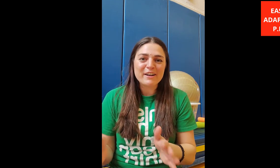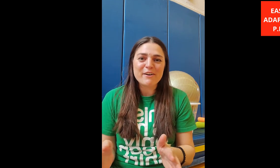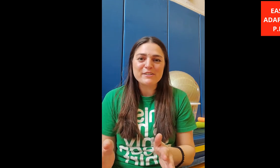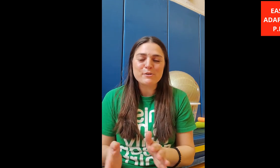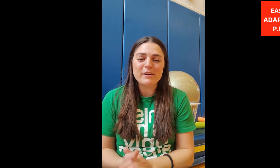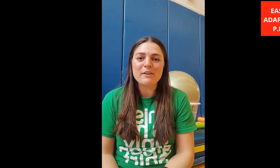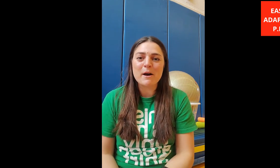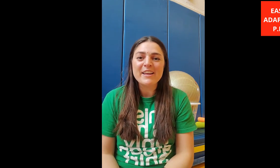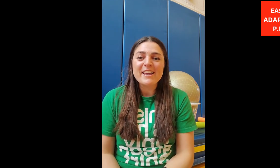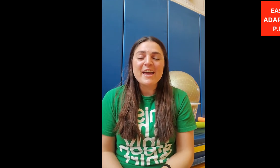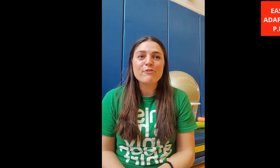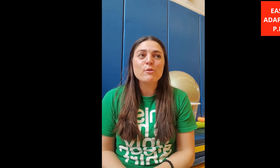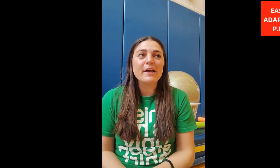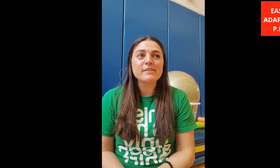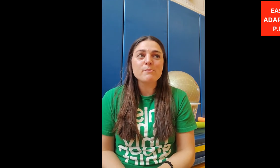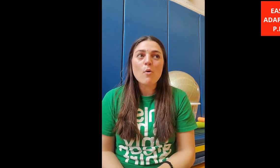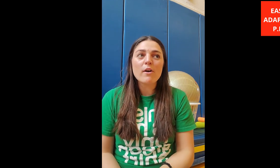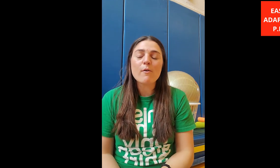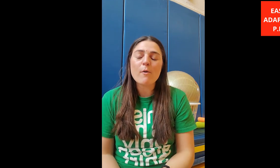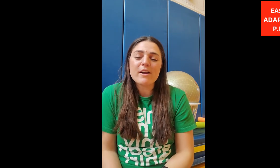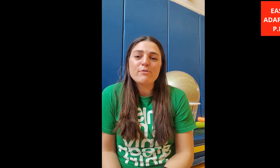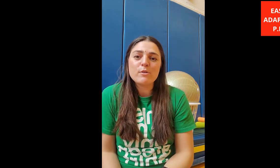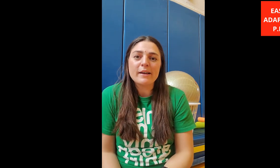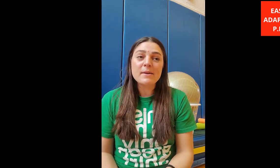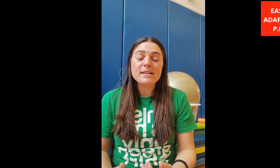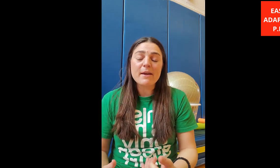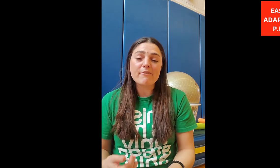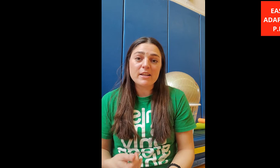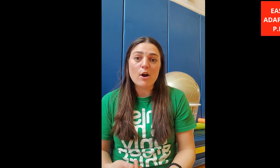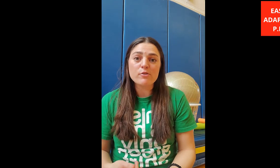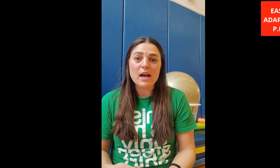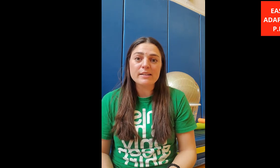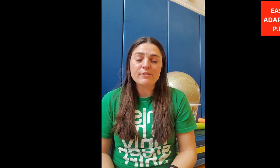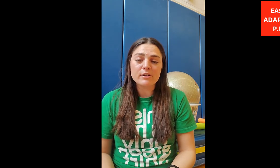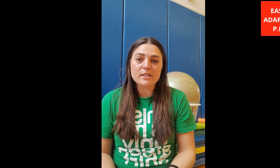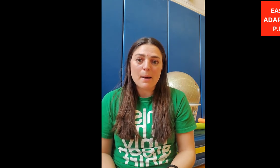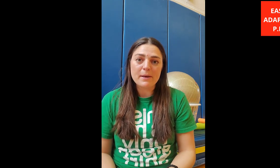quick tutorial but if you'd like some more or if you'd like me to make videos on different topics